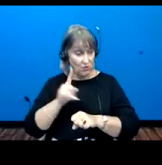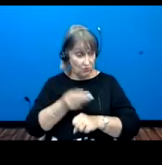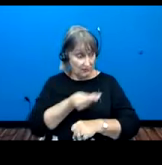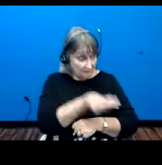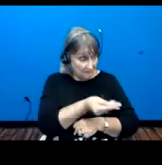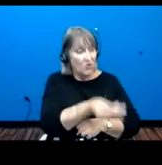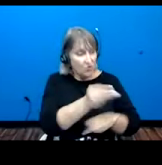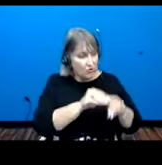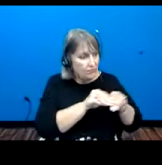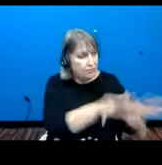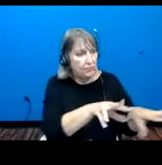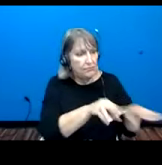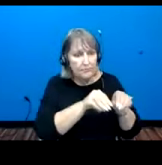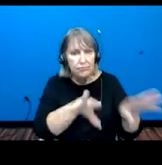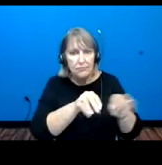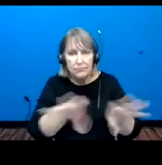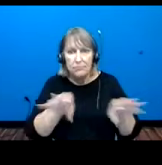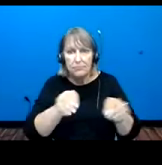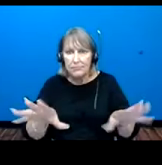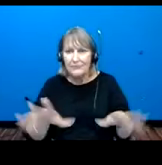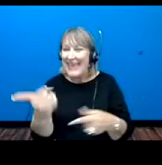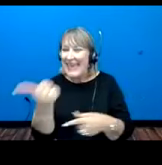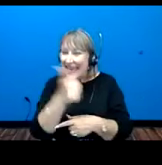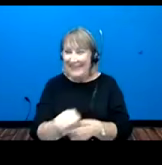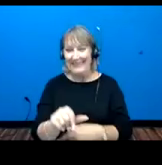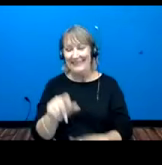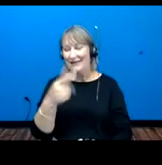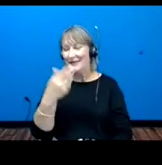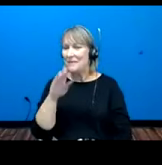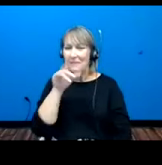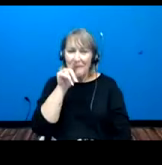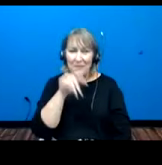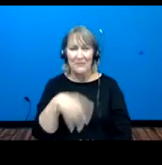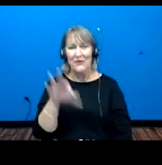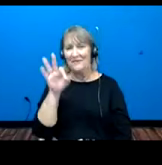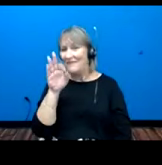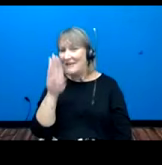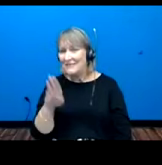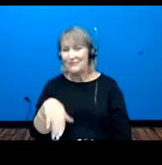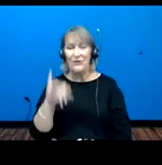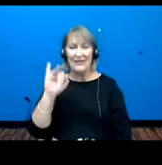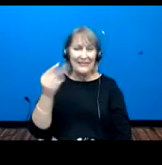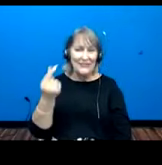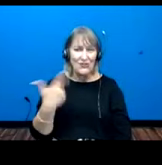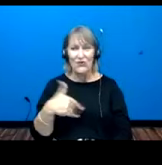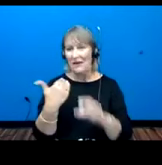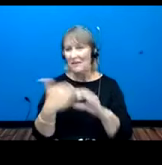email, newsletters, listservs, let us know. And as I said, we're working on those templates. We're crafting those messages.